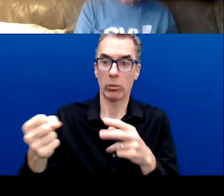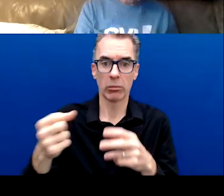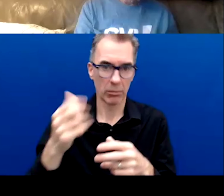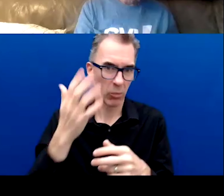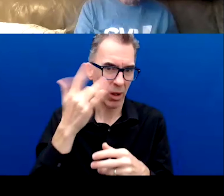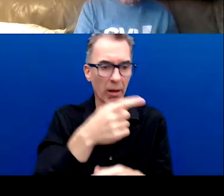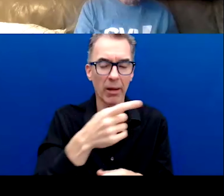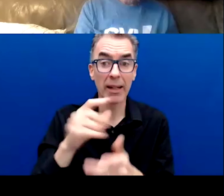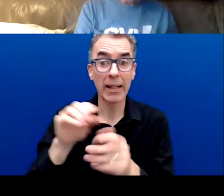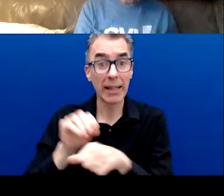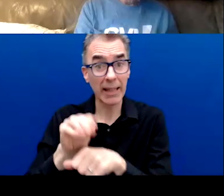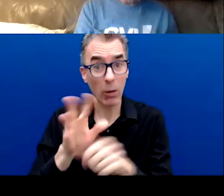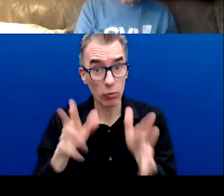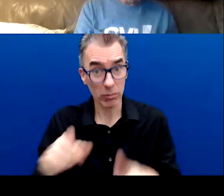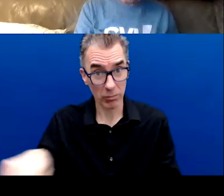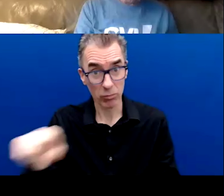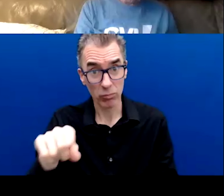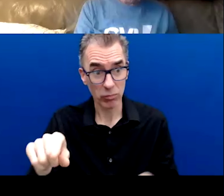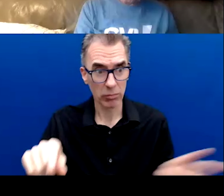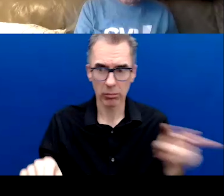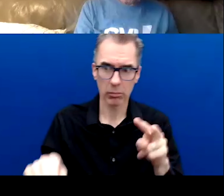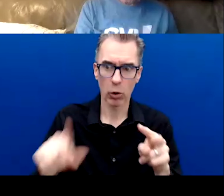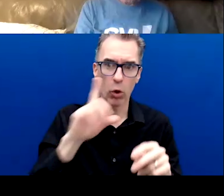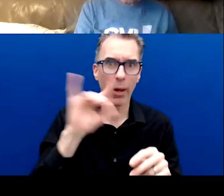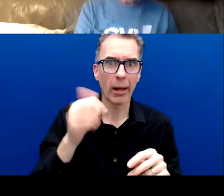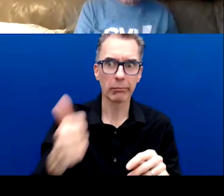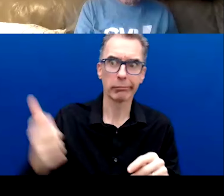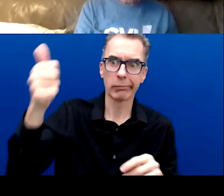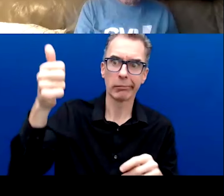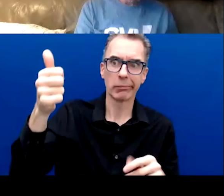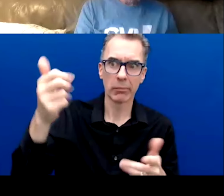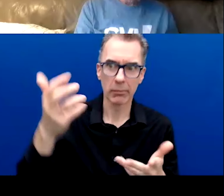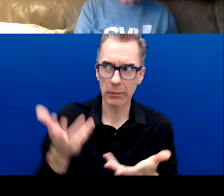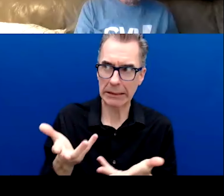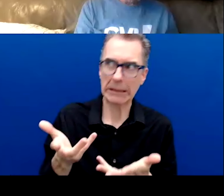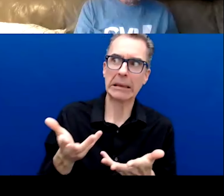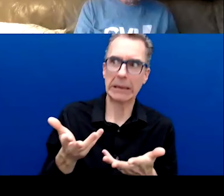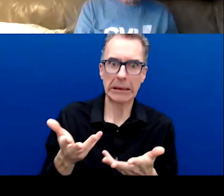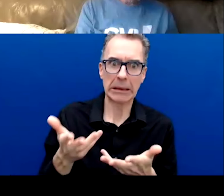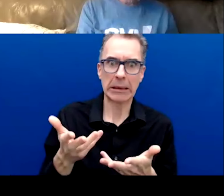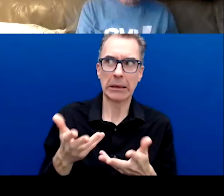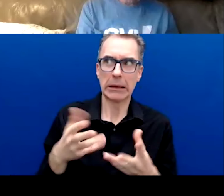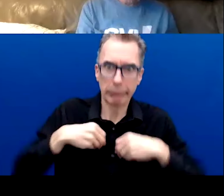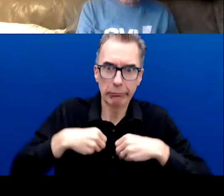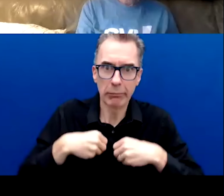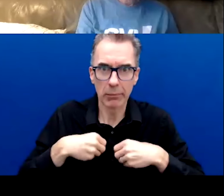that's like administration's type of thing. So they're looking at it to try to get, seems like